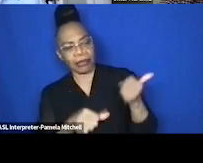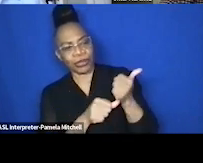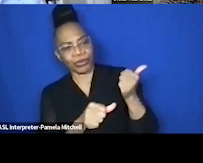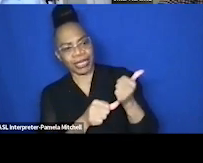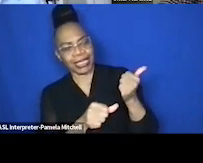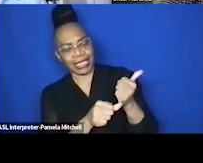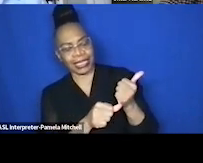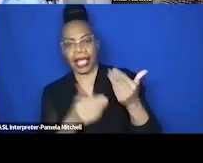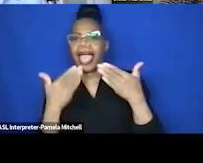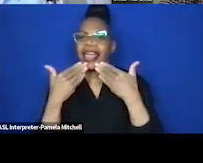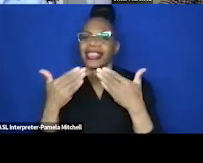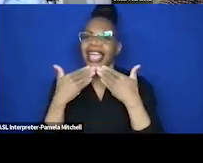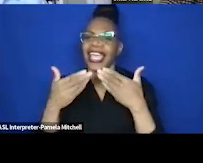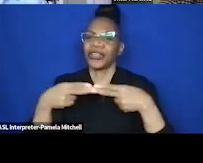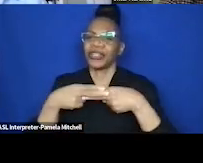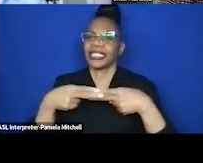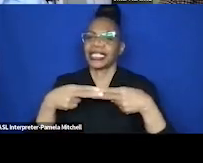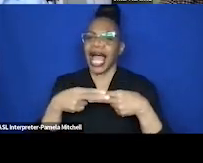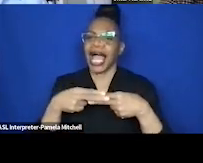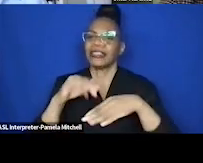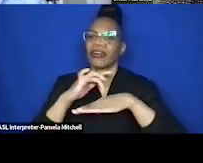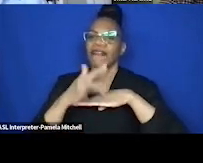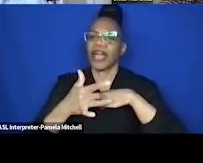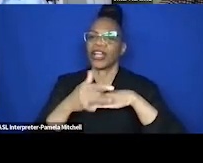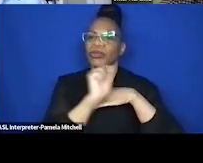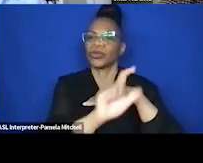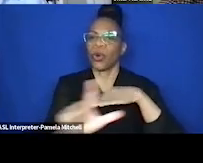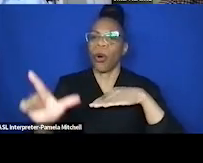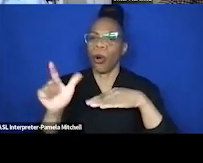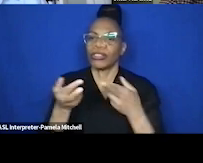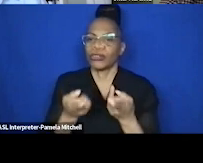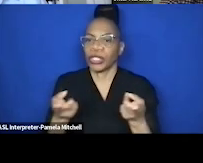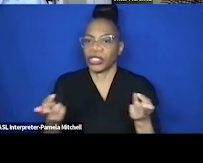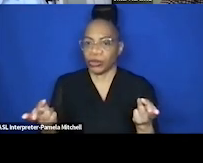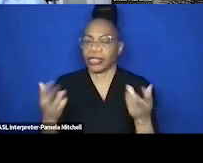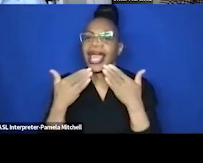And these slides are available to everyone as a resource. And thank you for sharing that success story.